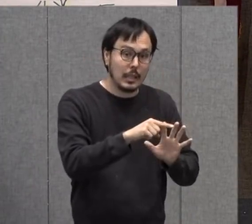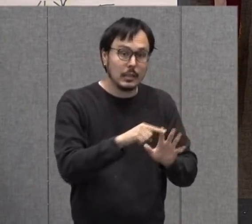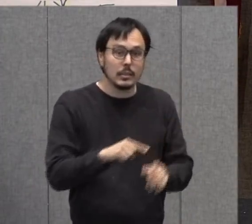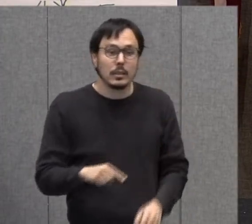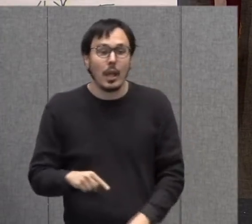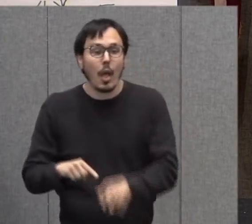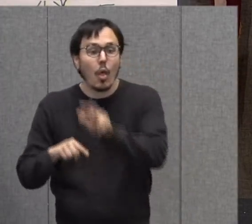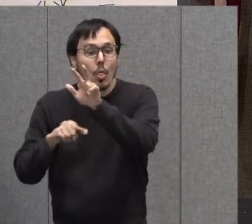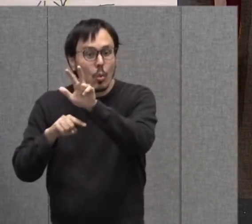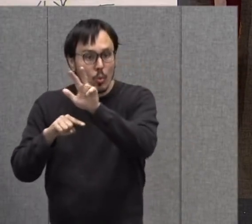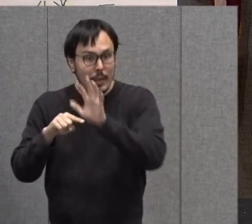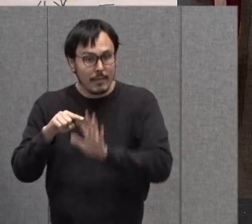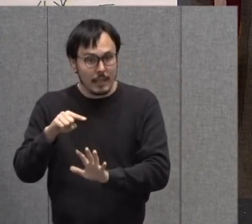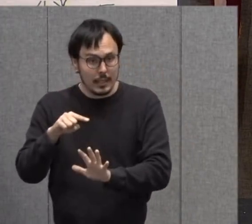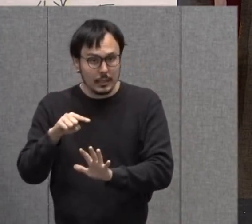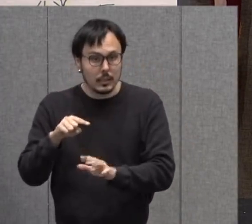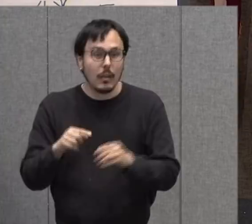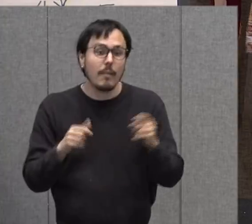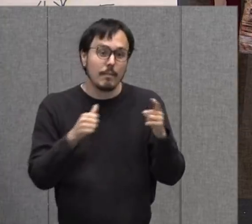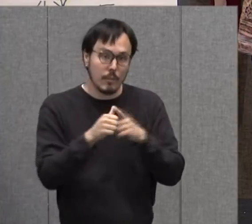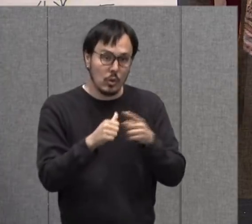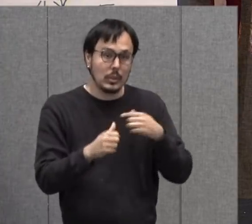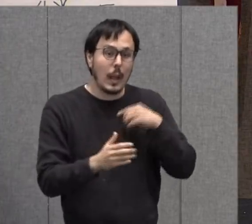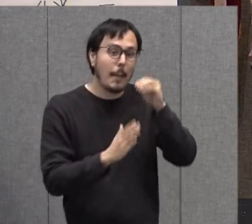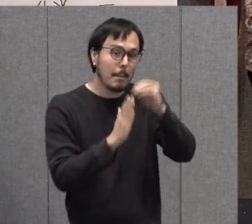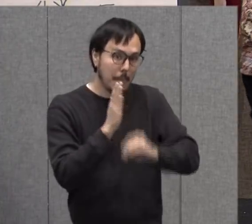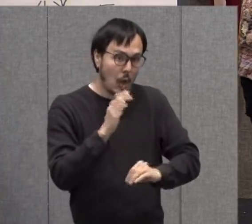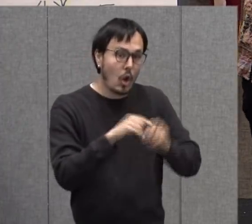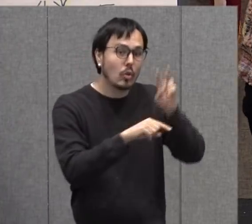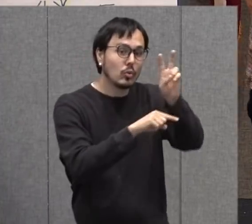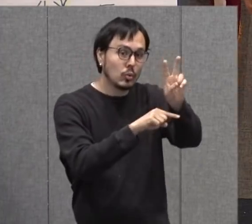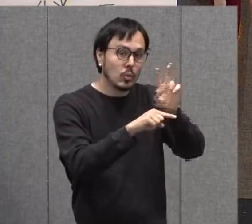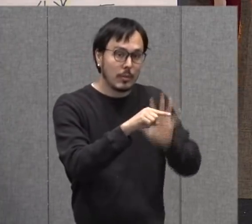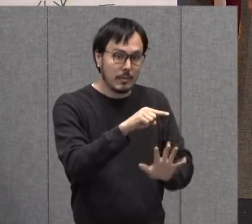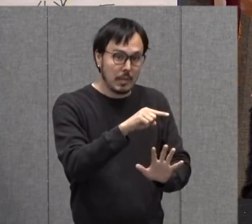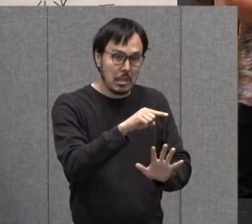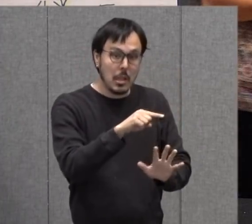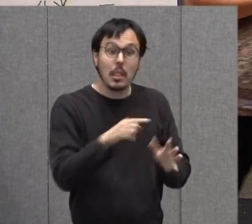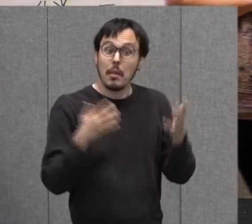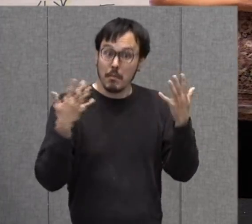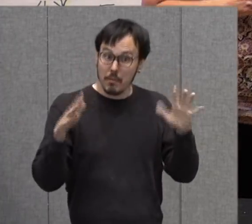so I'm gonna mark two fifths on my number line. Have I finished the first question?